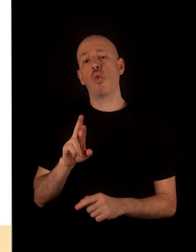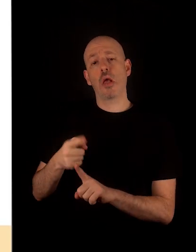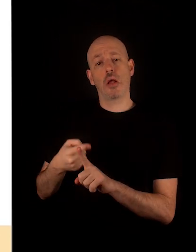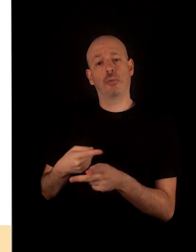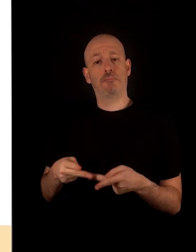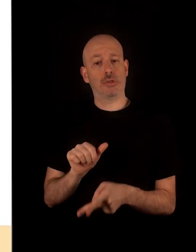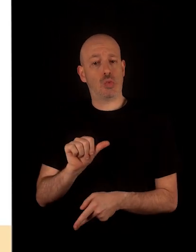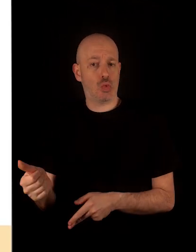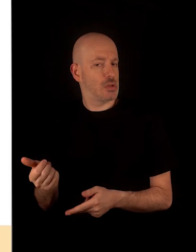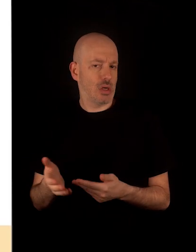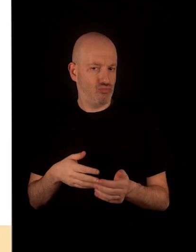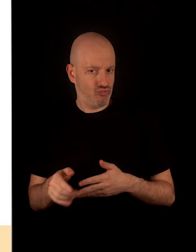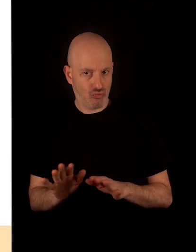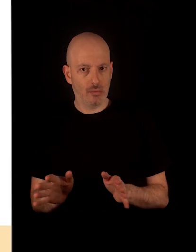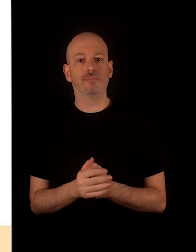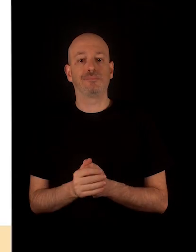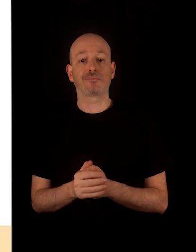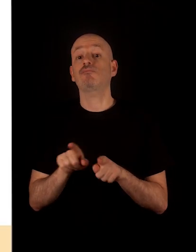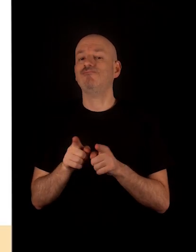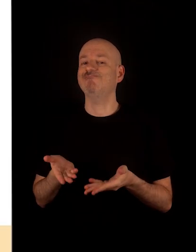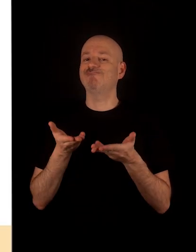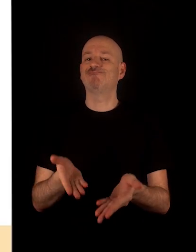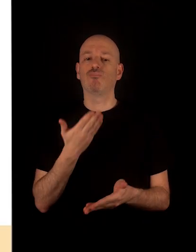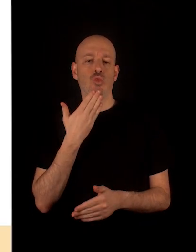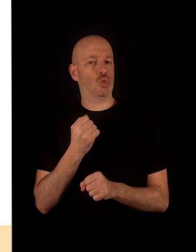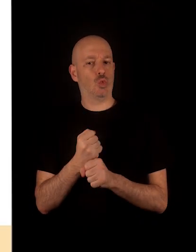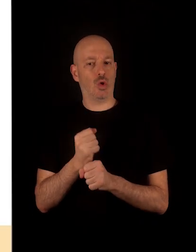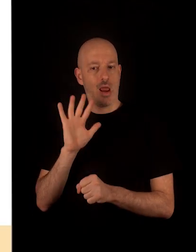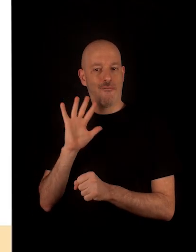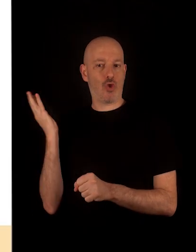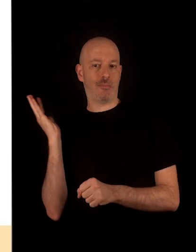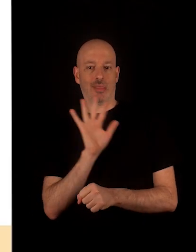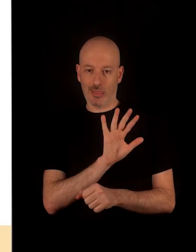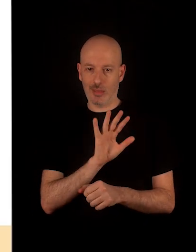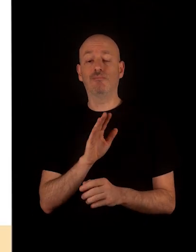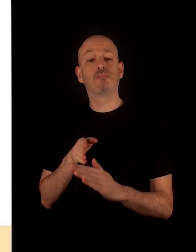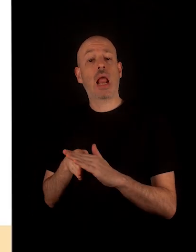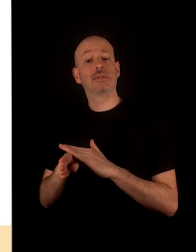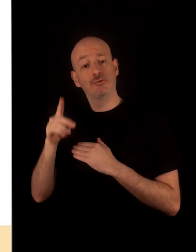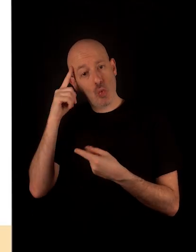And on average we have about 12% of long residencies. So this can maybe help you decide the duration.